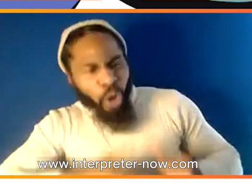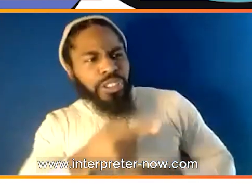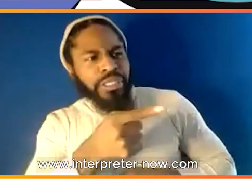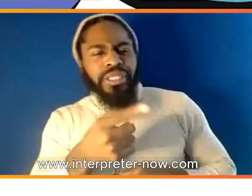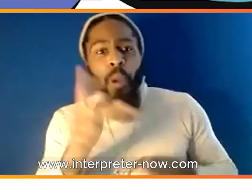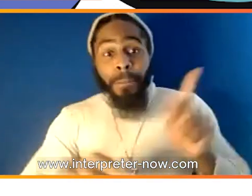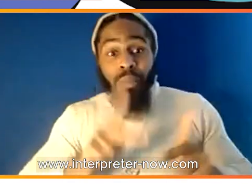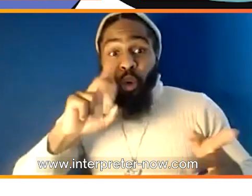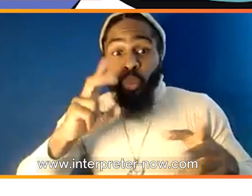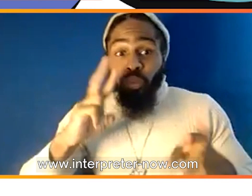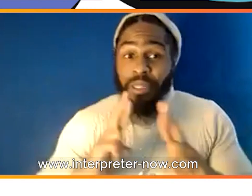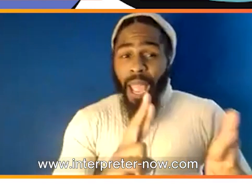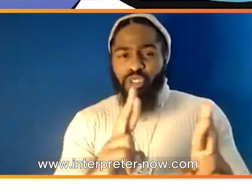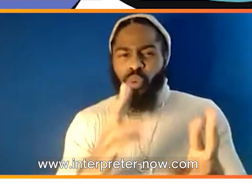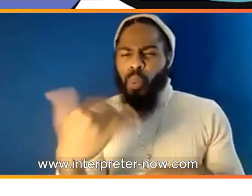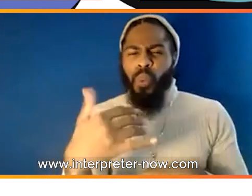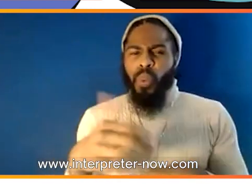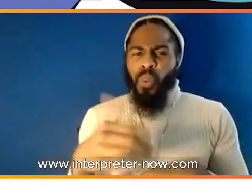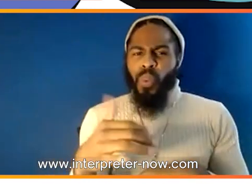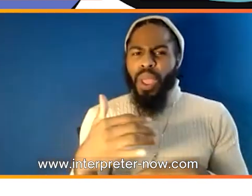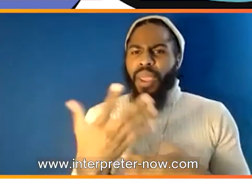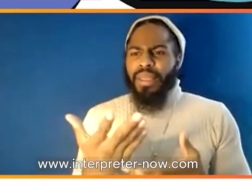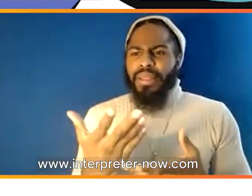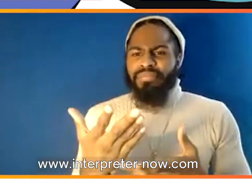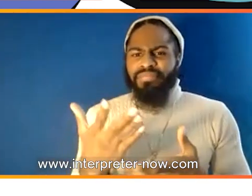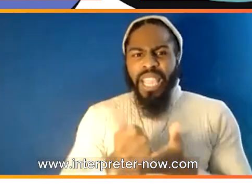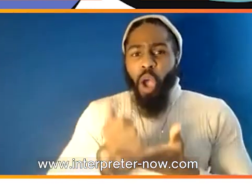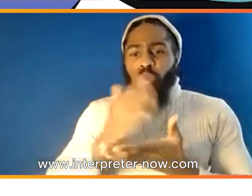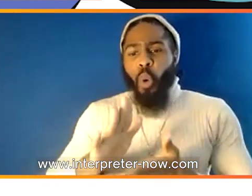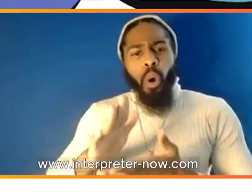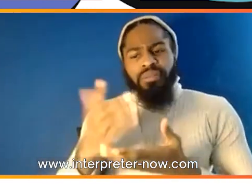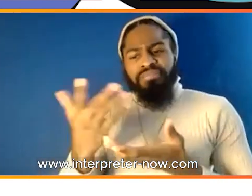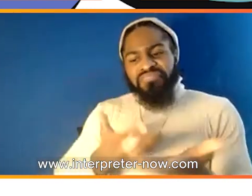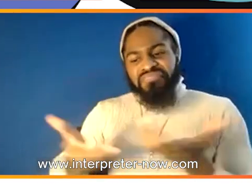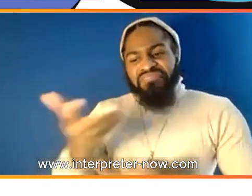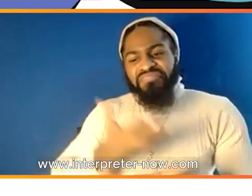that you're doing, and making your employer a better place to work right. So long in the